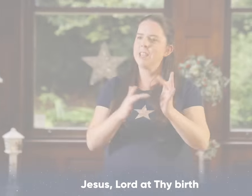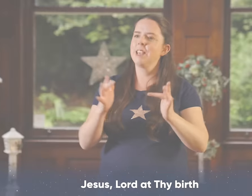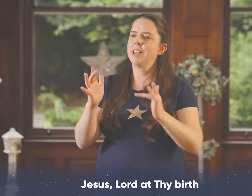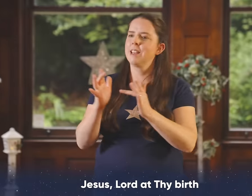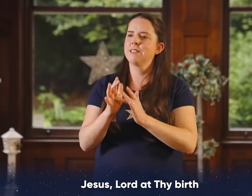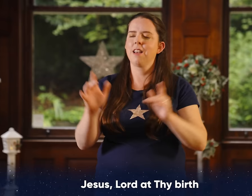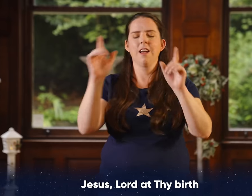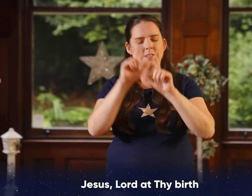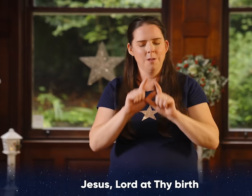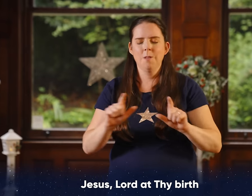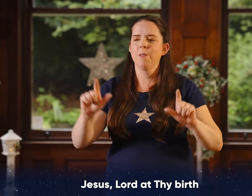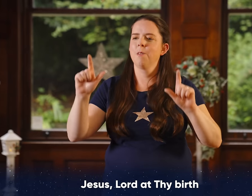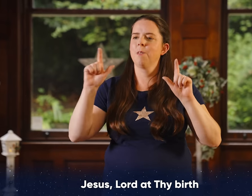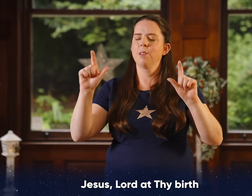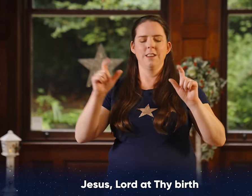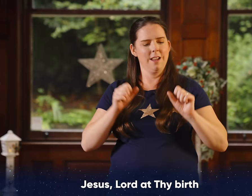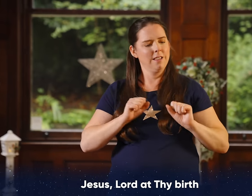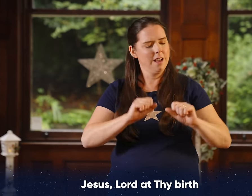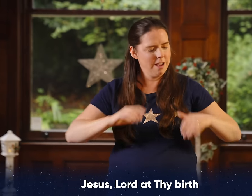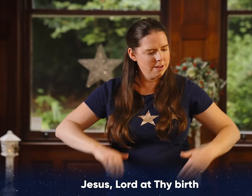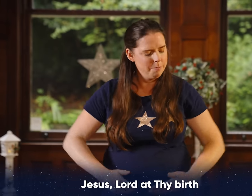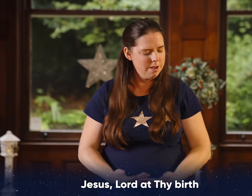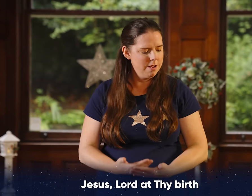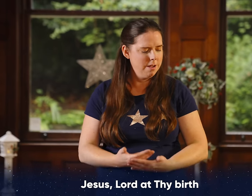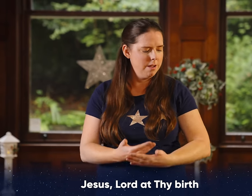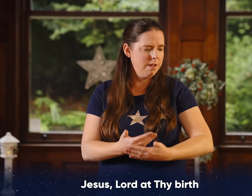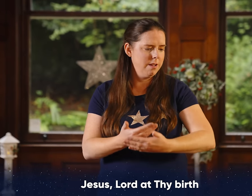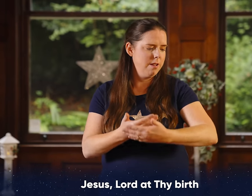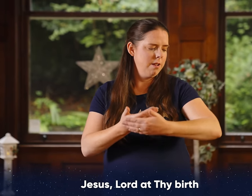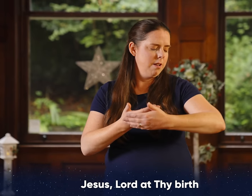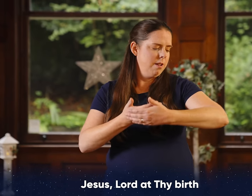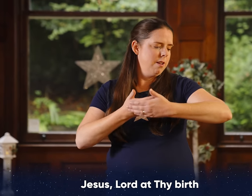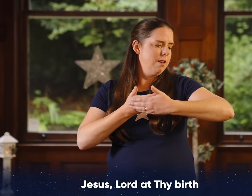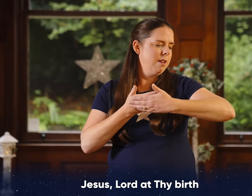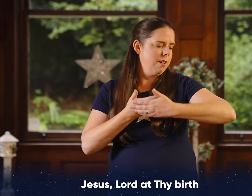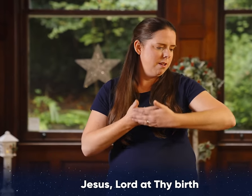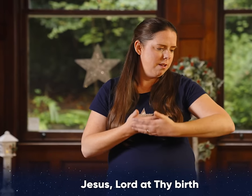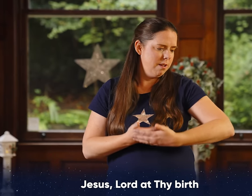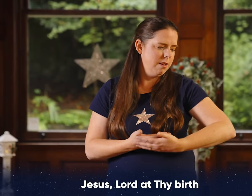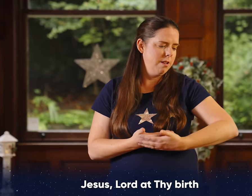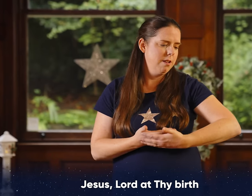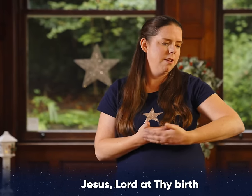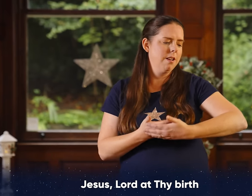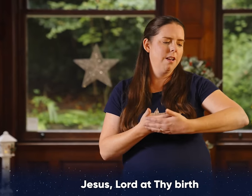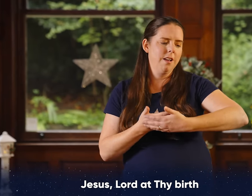Jesus, Lord at Thy birth